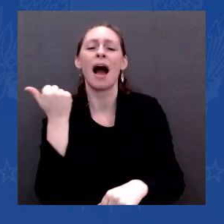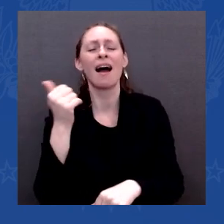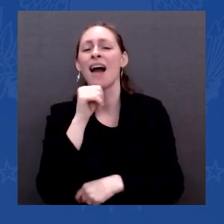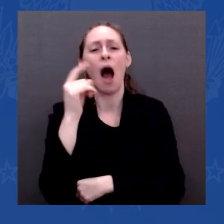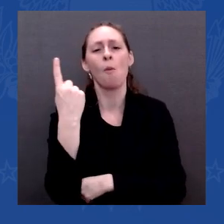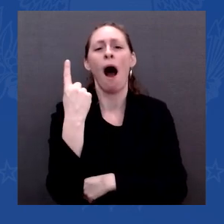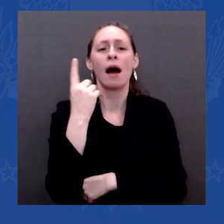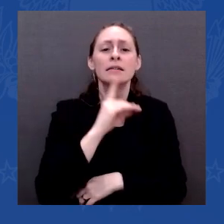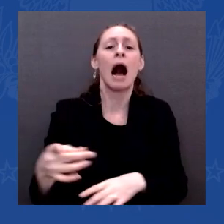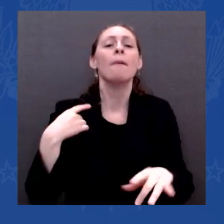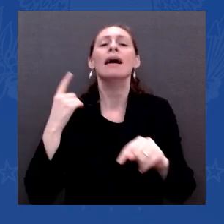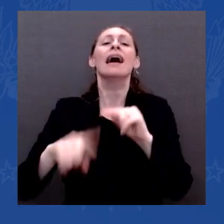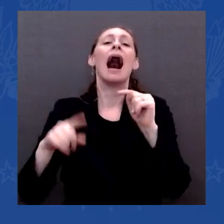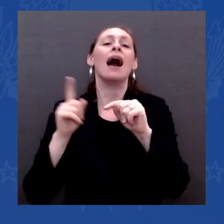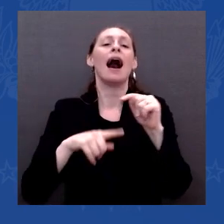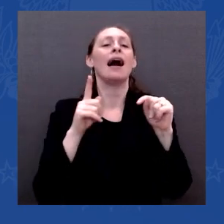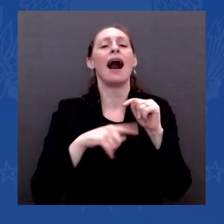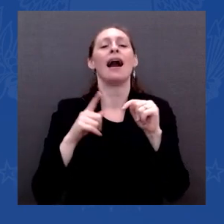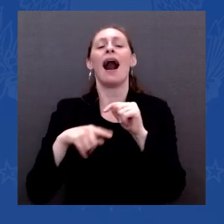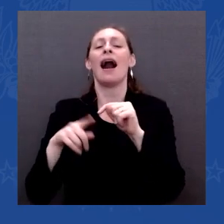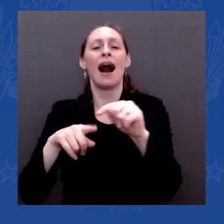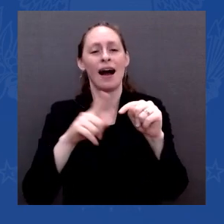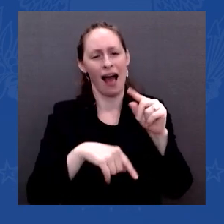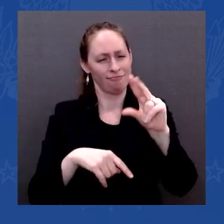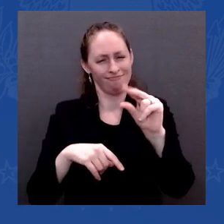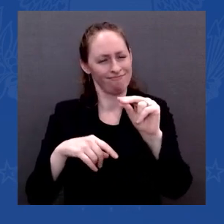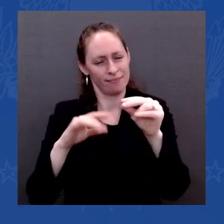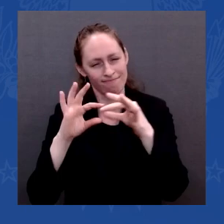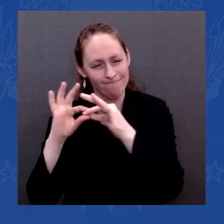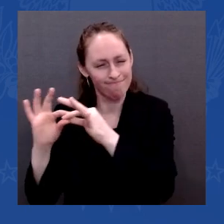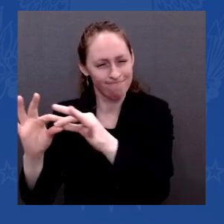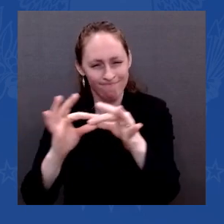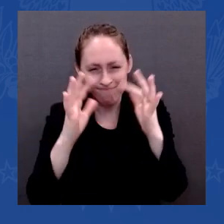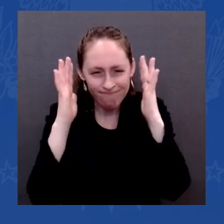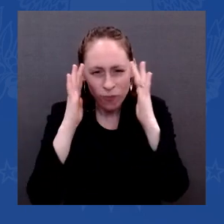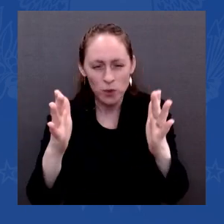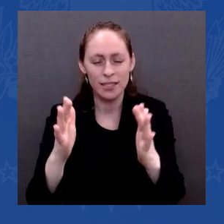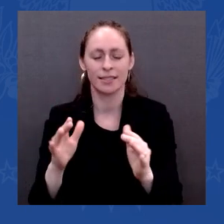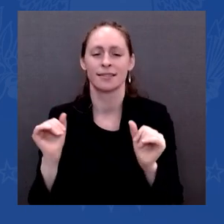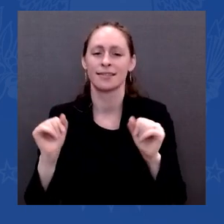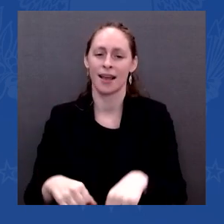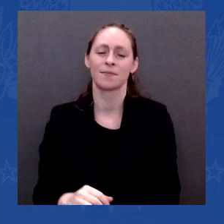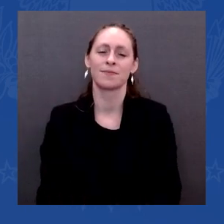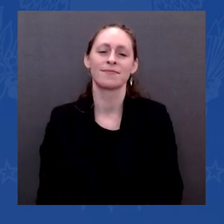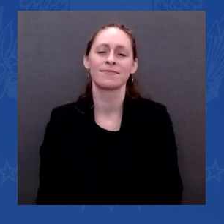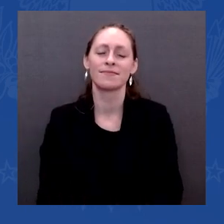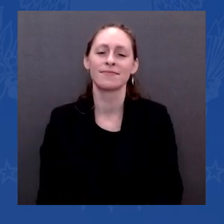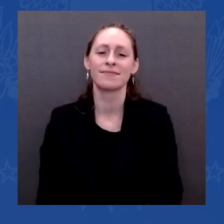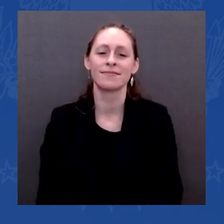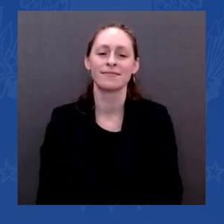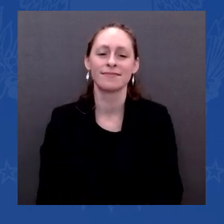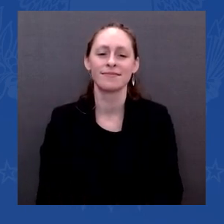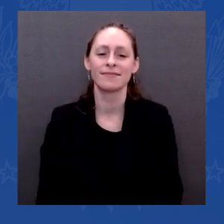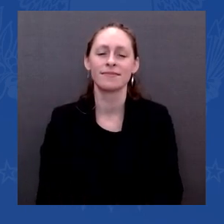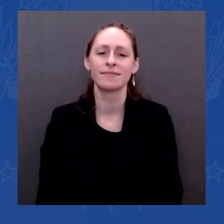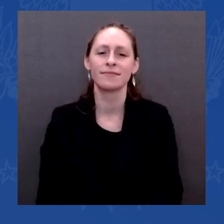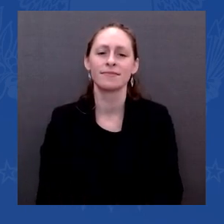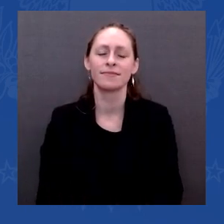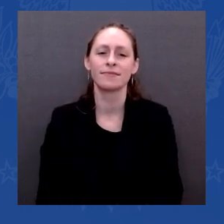And every single time --